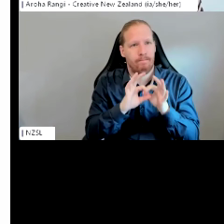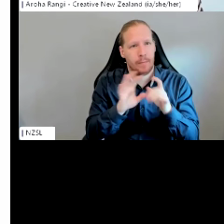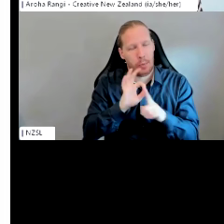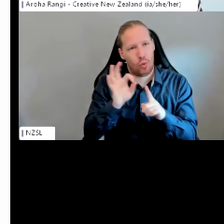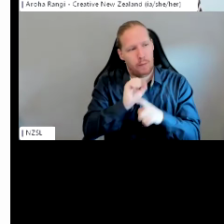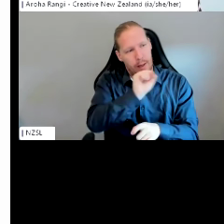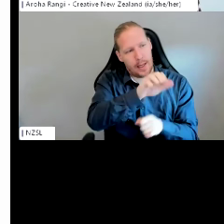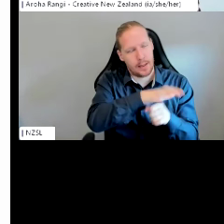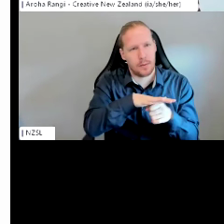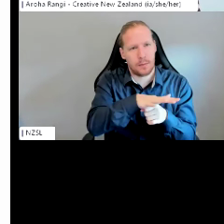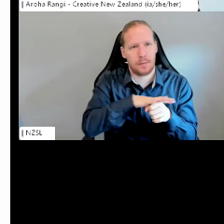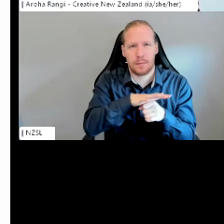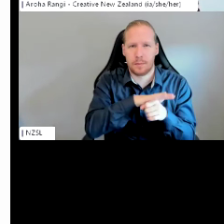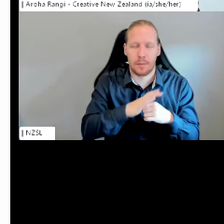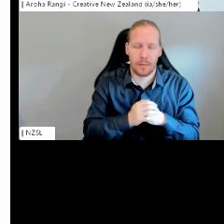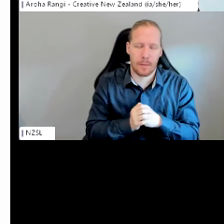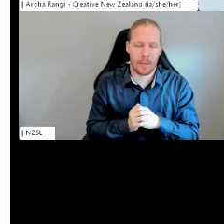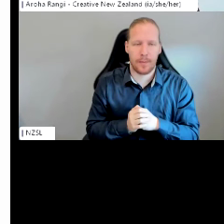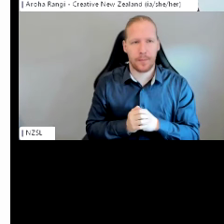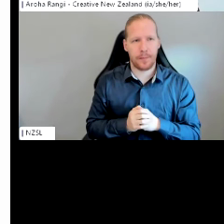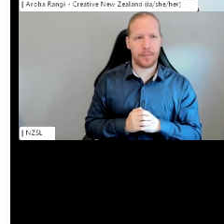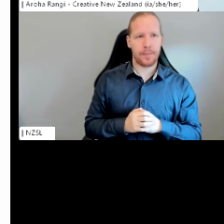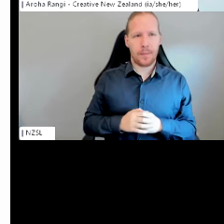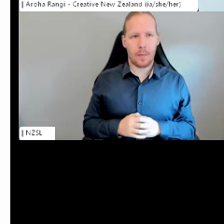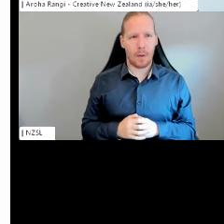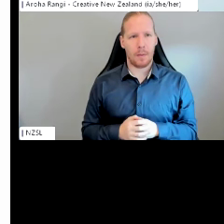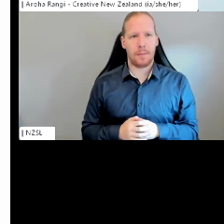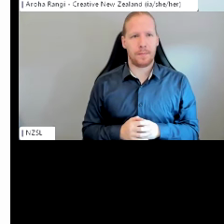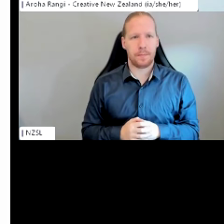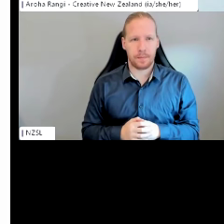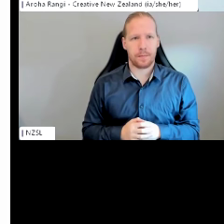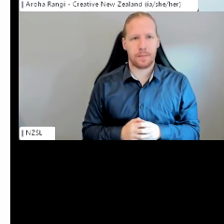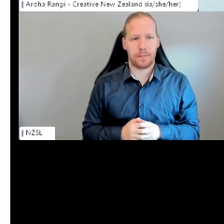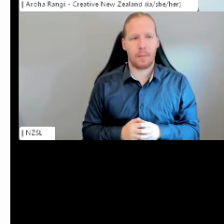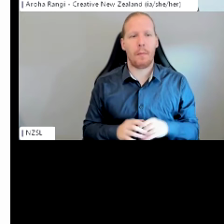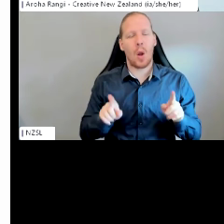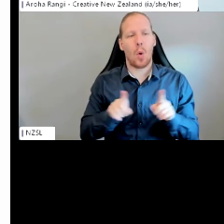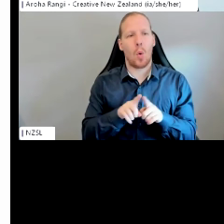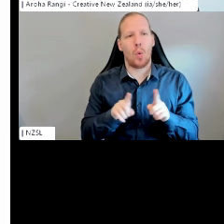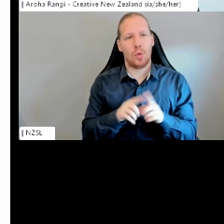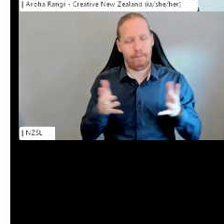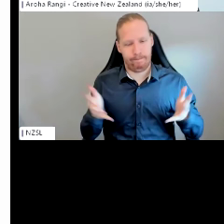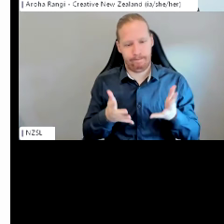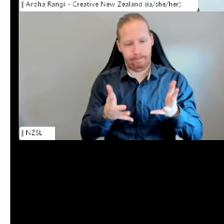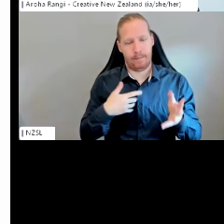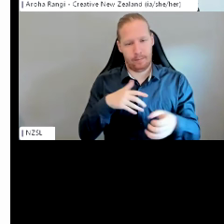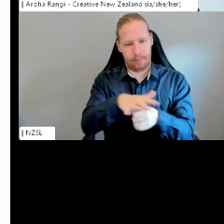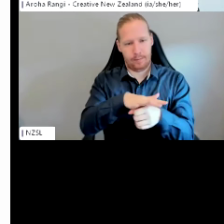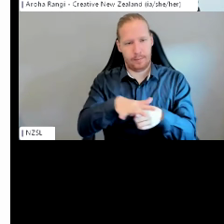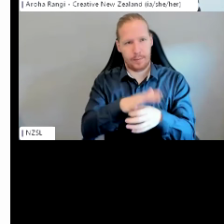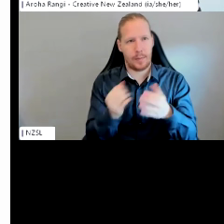But also we hope that collectively this works as sector development and helps the arts in New